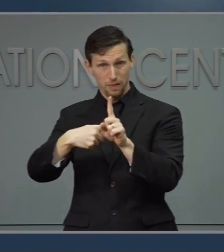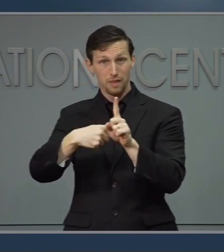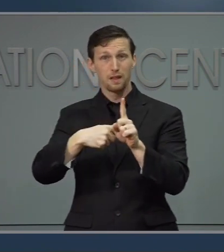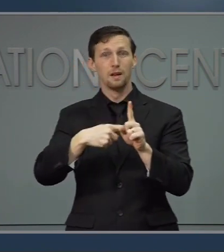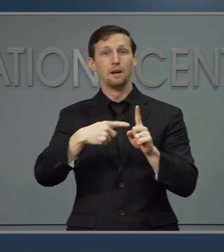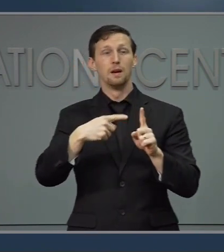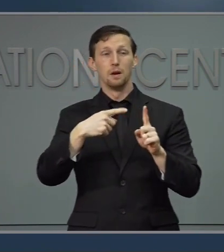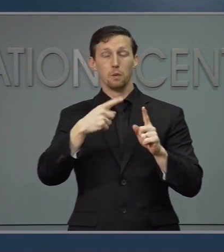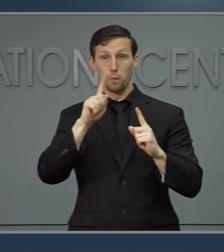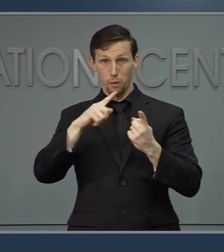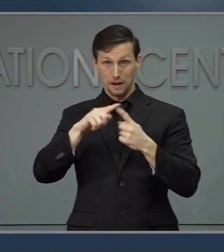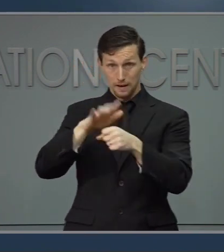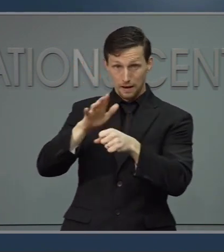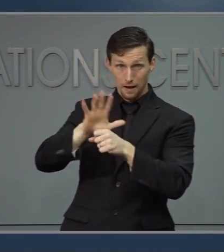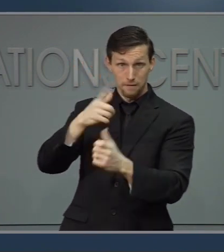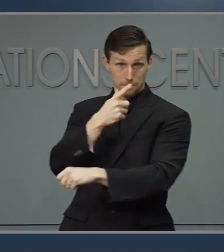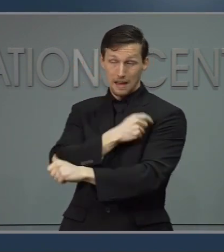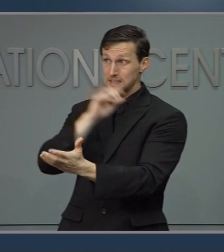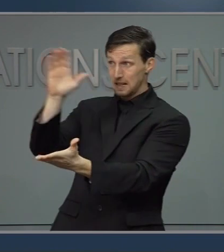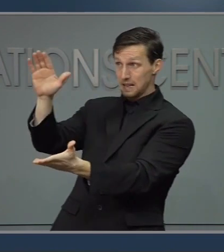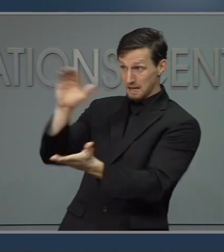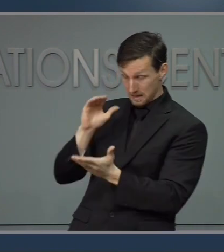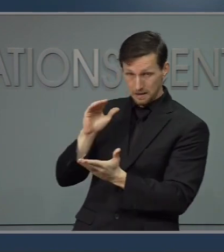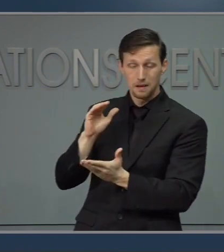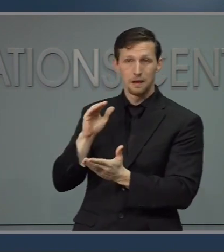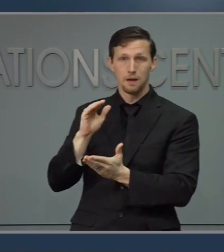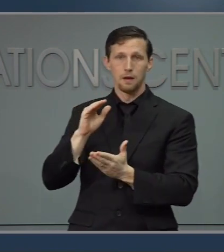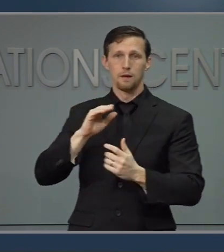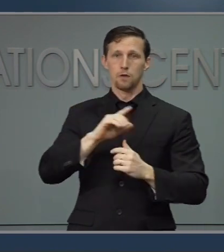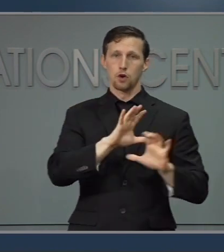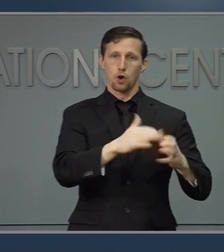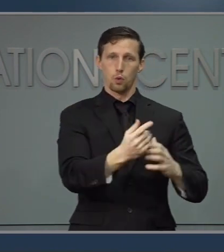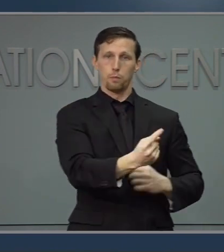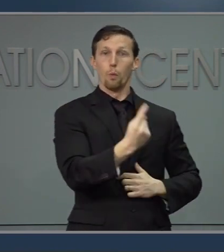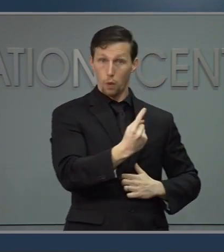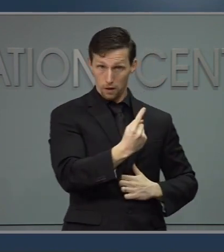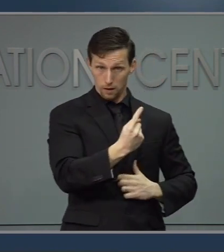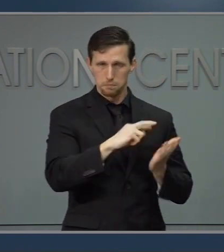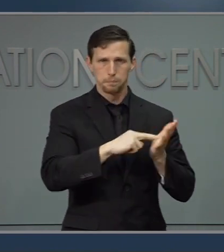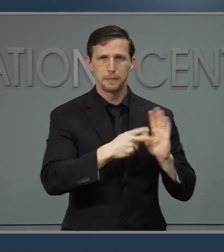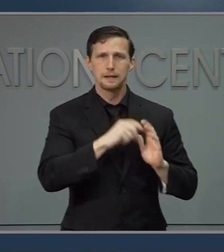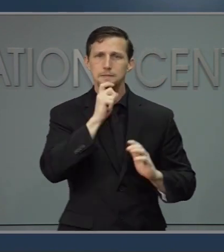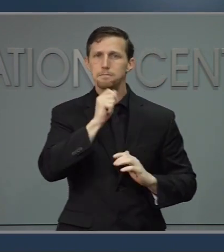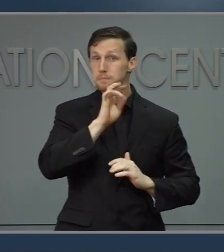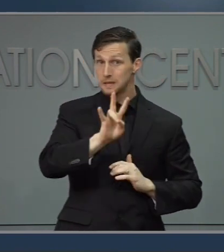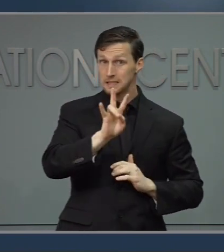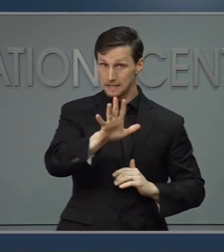VACCINE AVAILABILITY WE WILL OPEN IN PHASE ONE B IN GROUPS. WE WILL ADD ADDITIONAL GROUPS